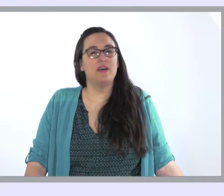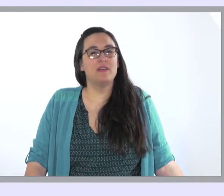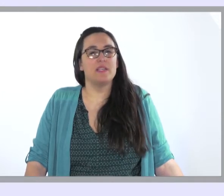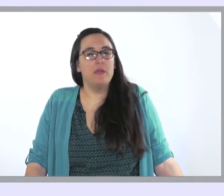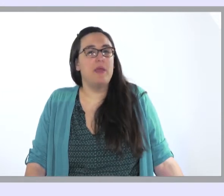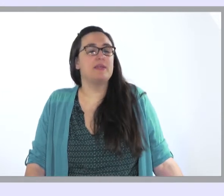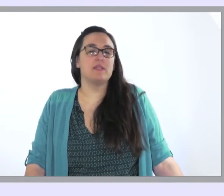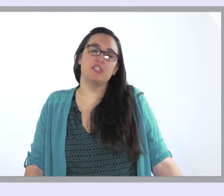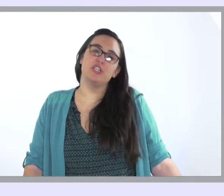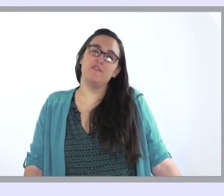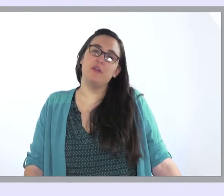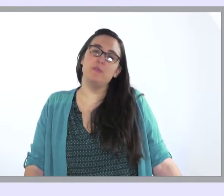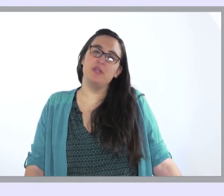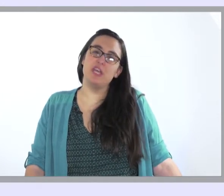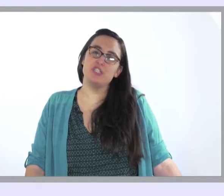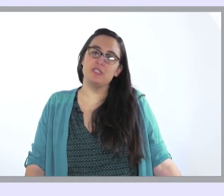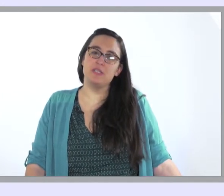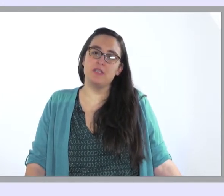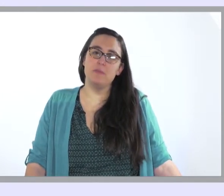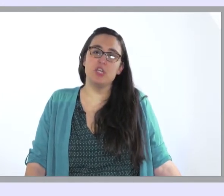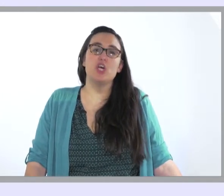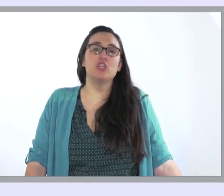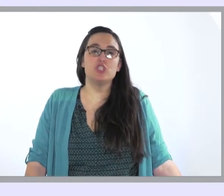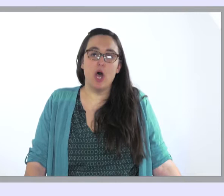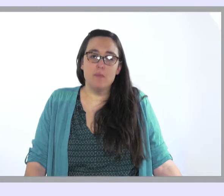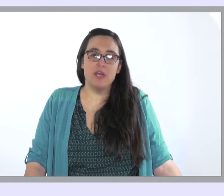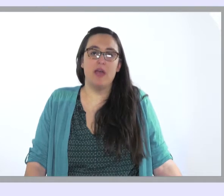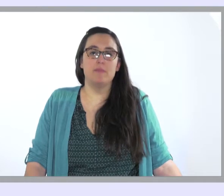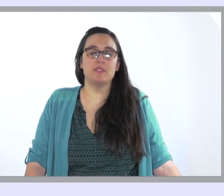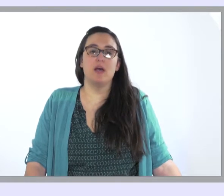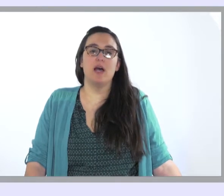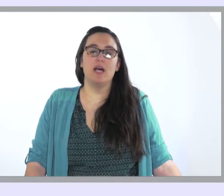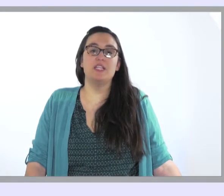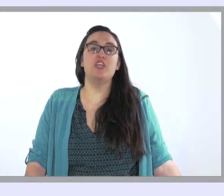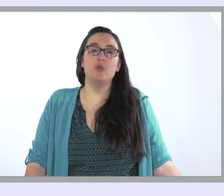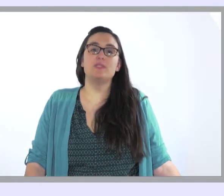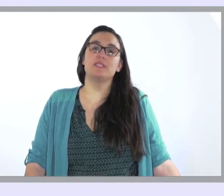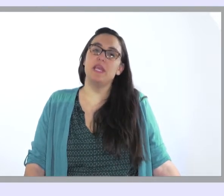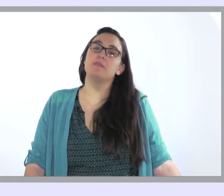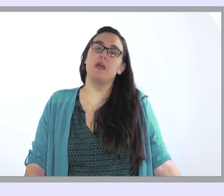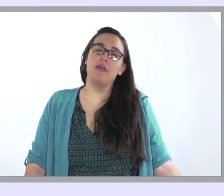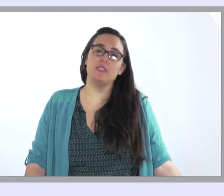Signed-based ACC systems use sometimes the same signs